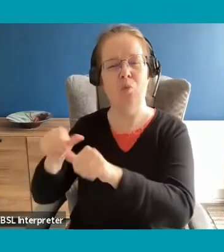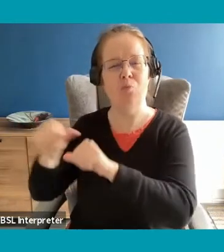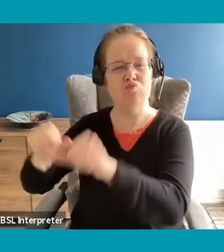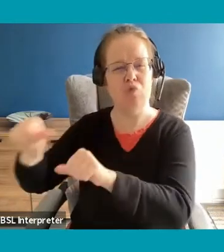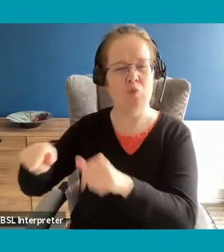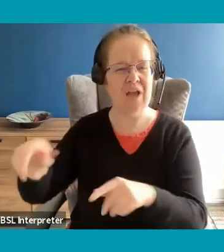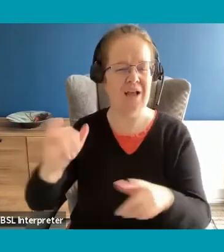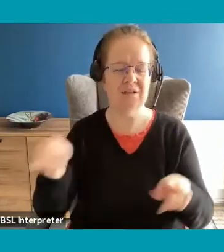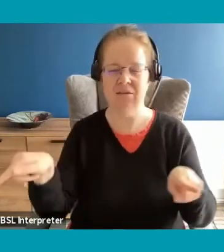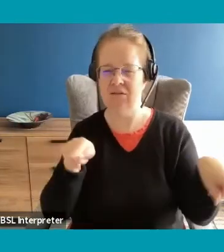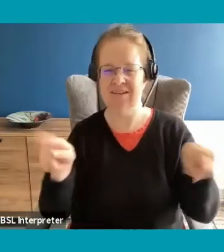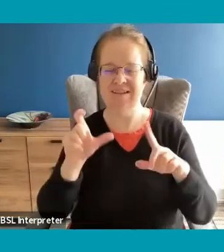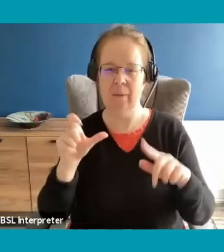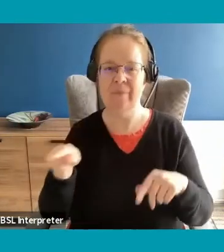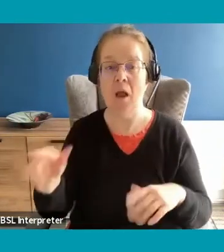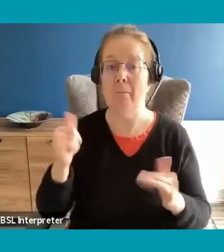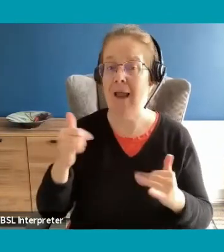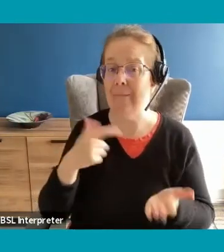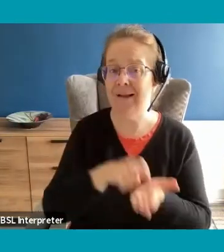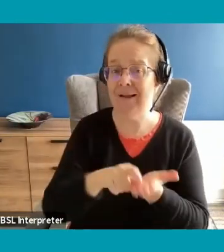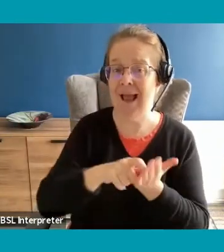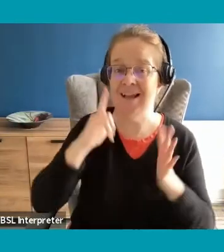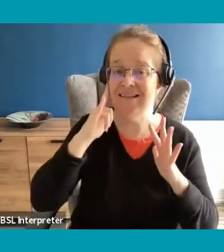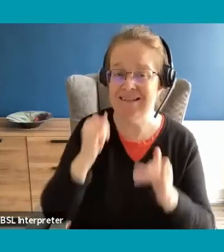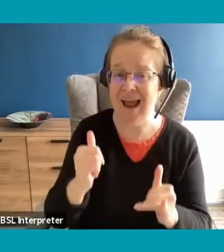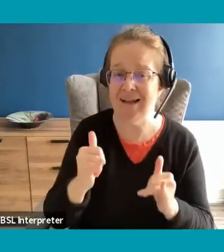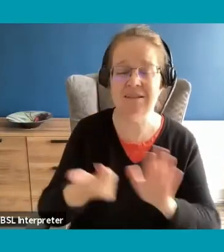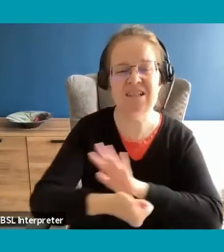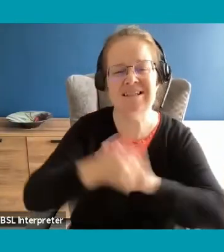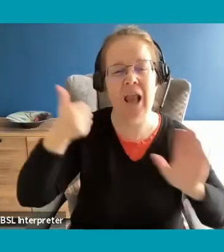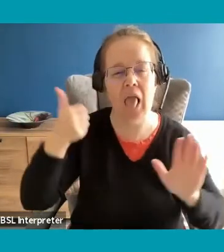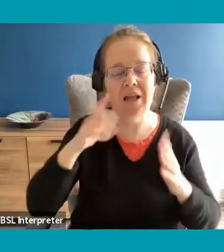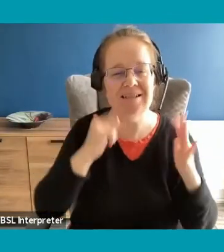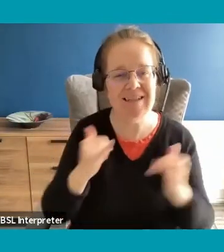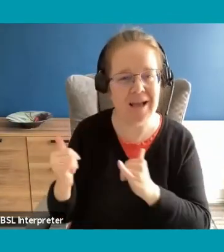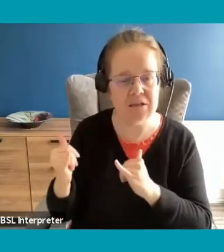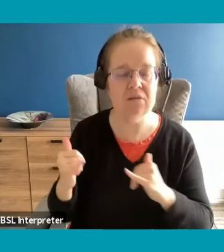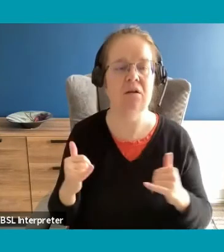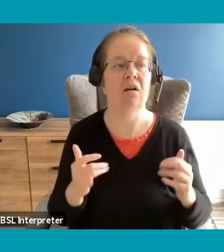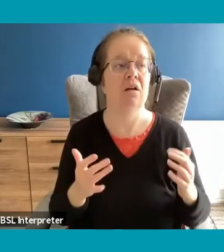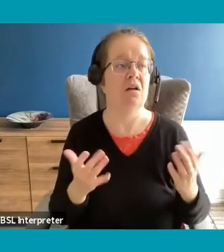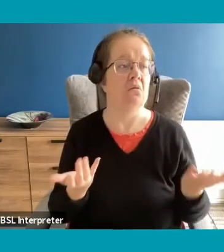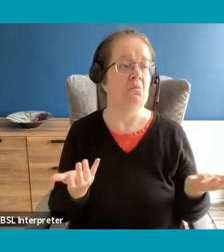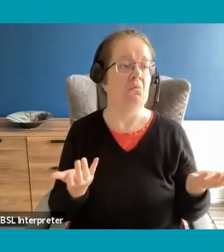may have a test to do, a skills test, or and we might get we do like